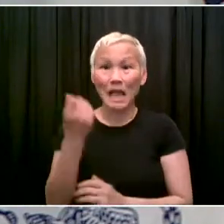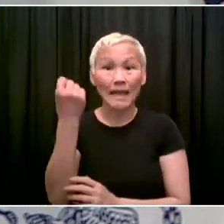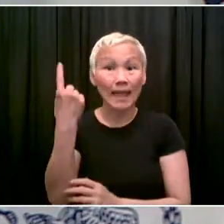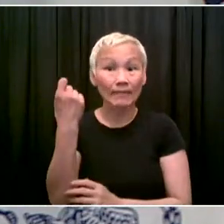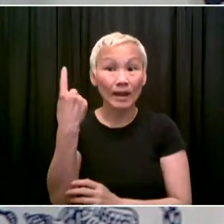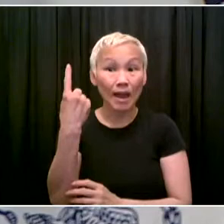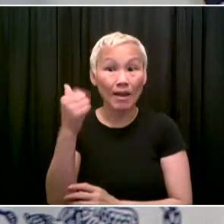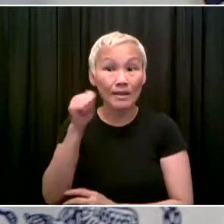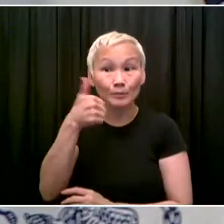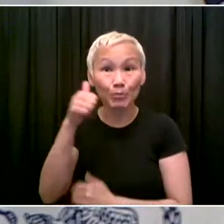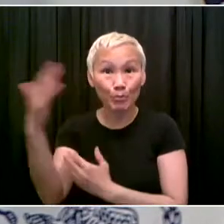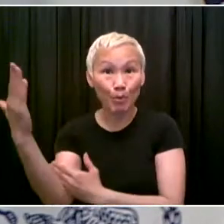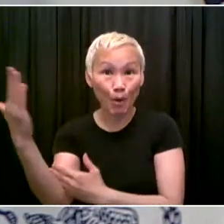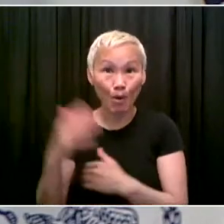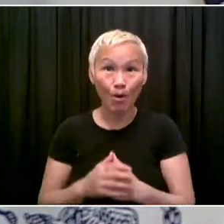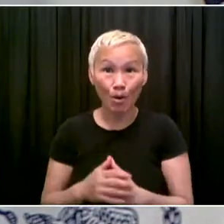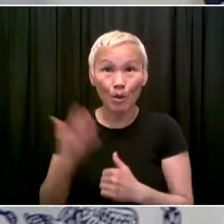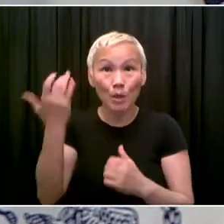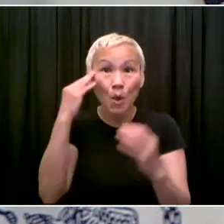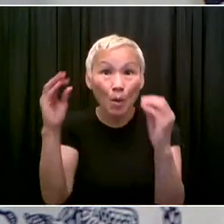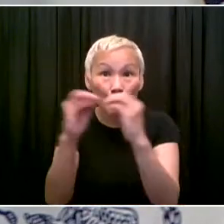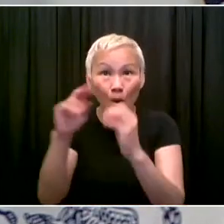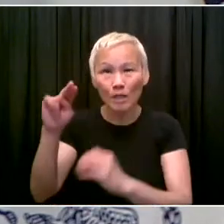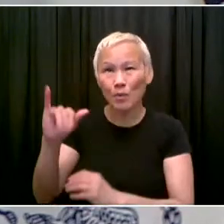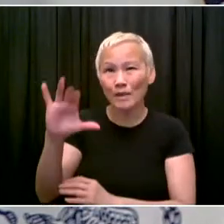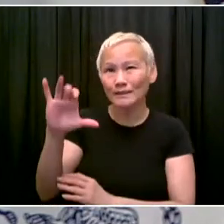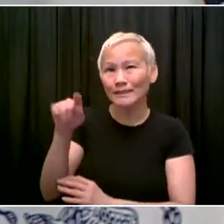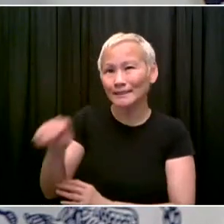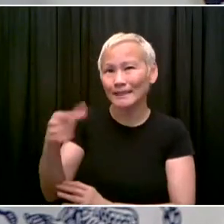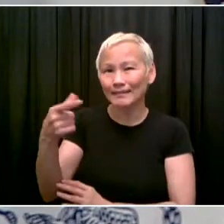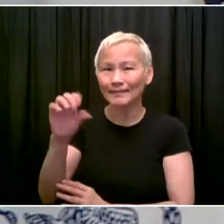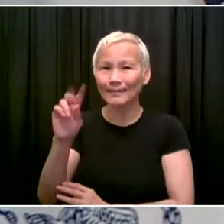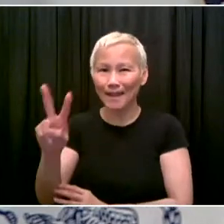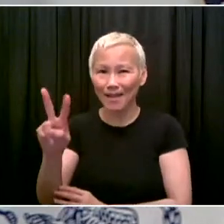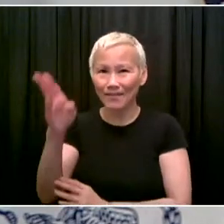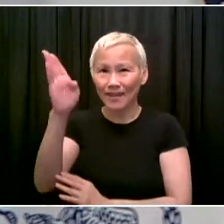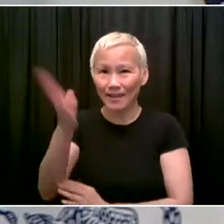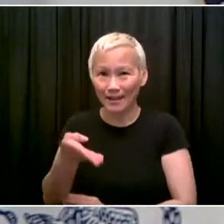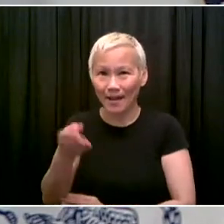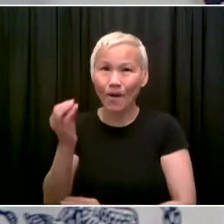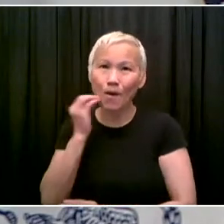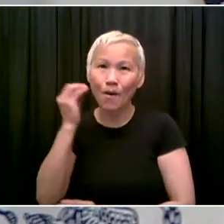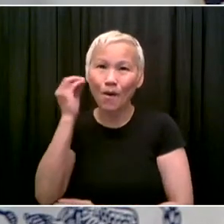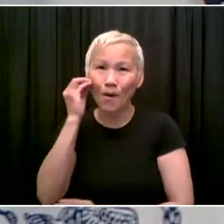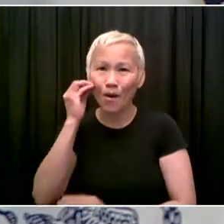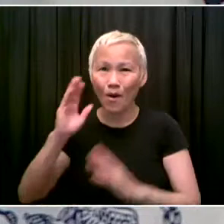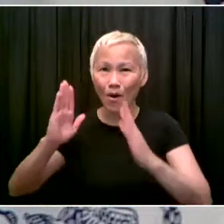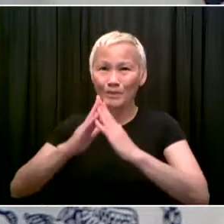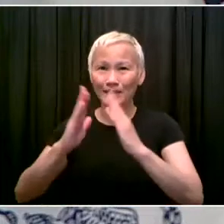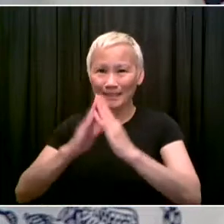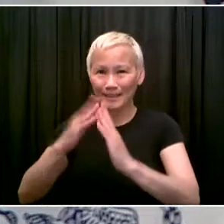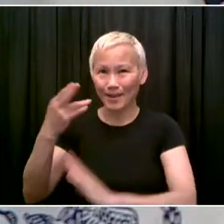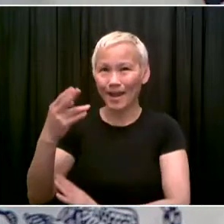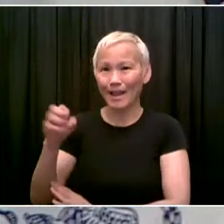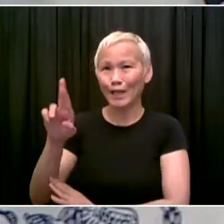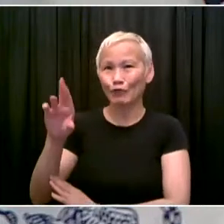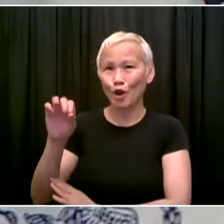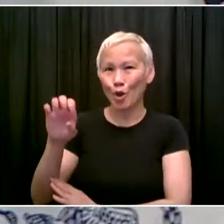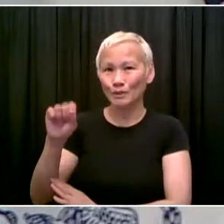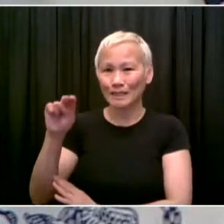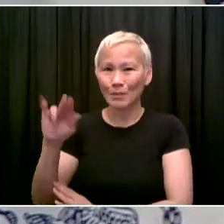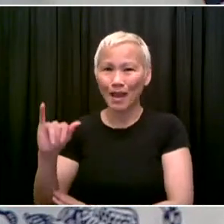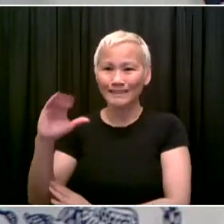HEROES. FOR MORE